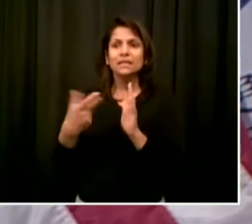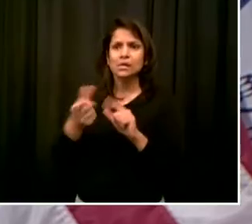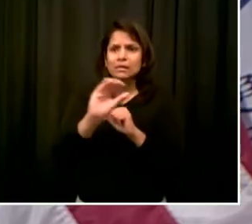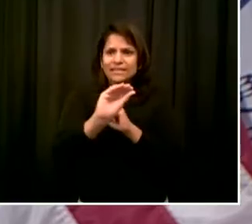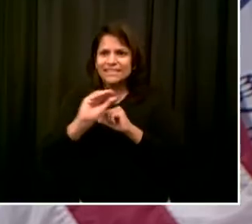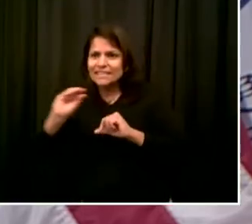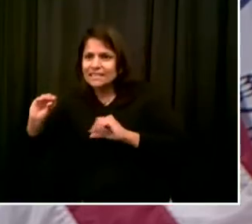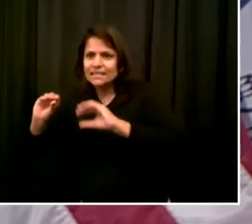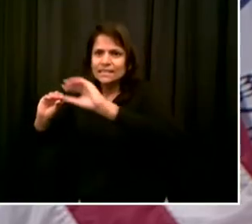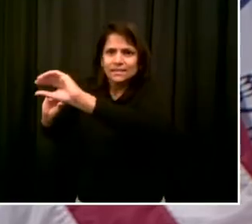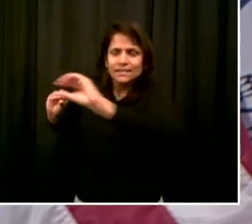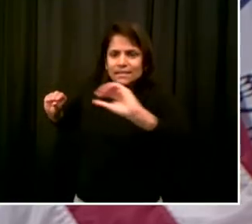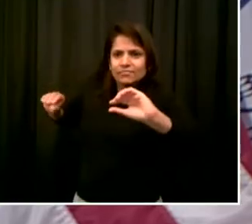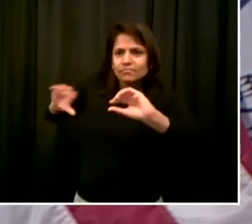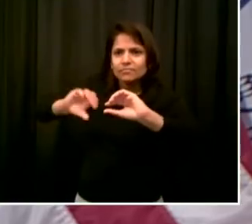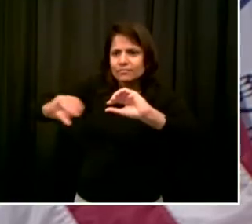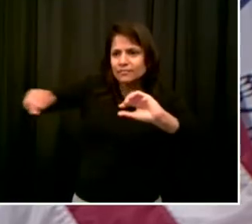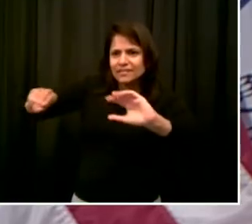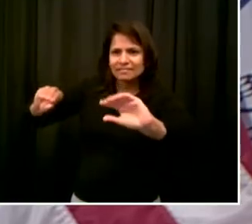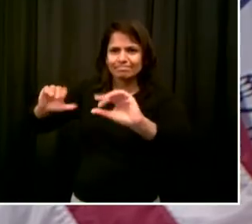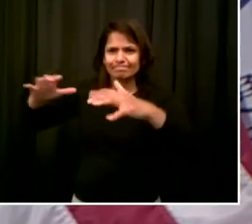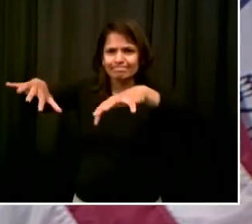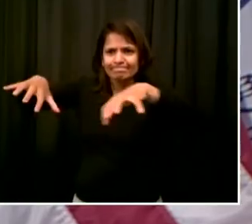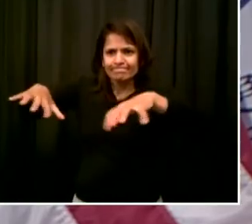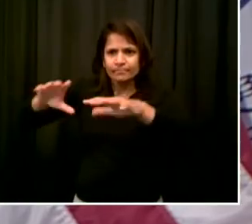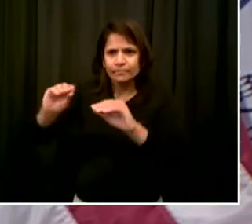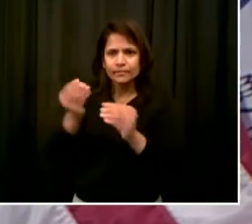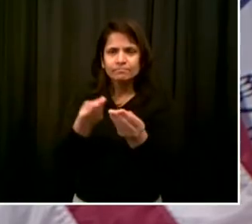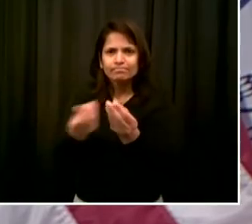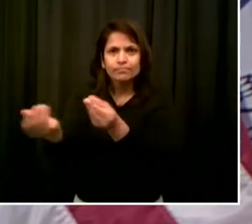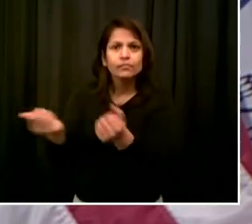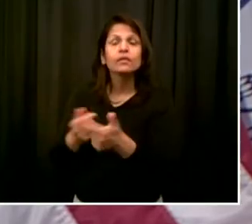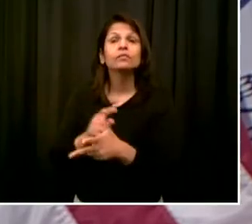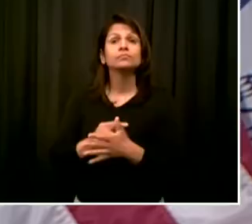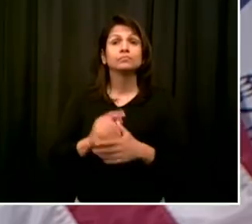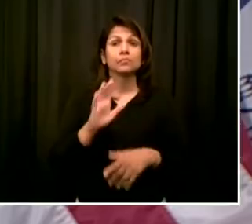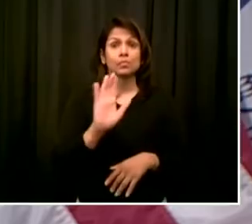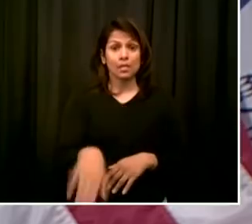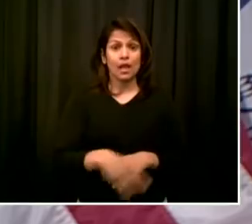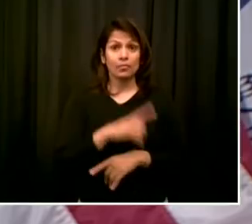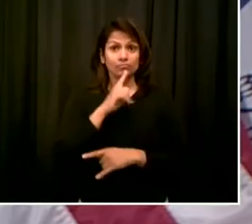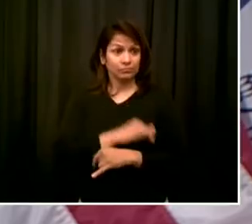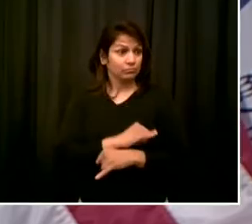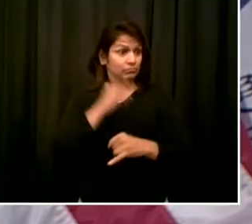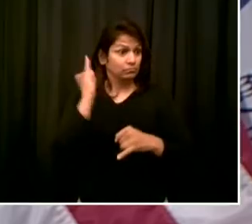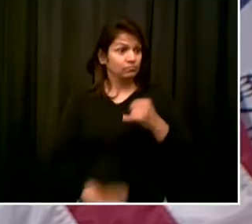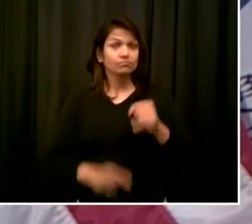THI.S